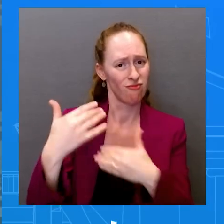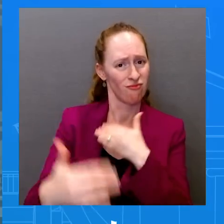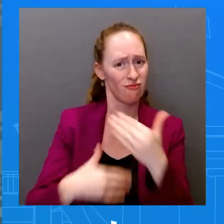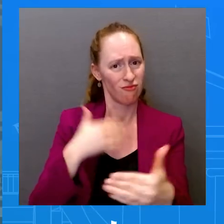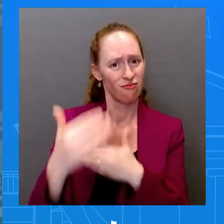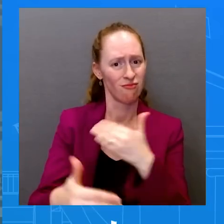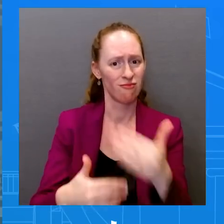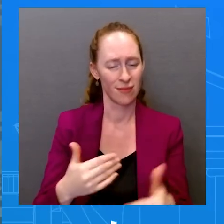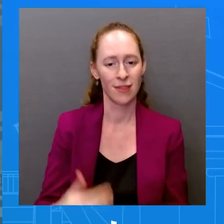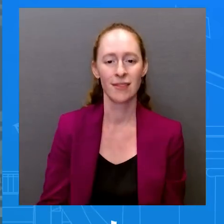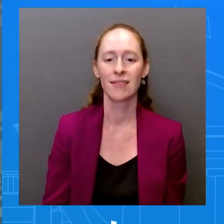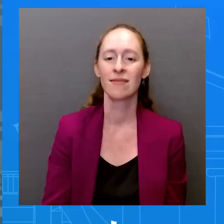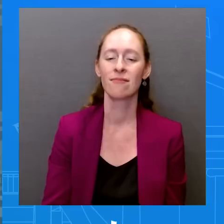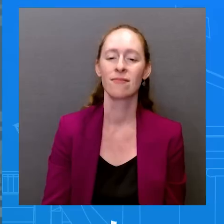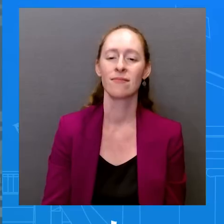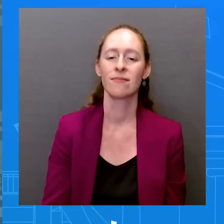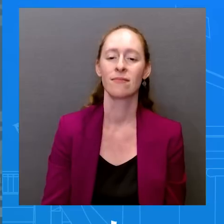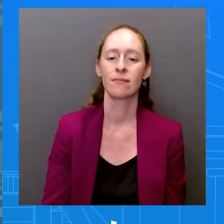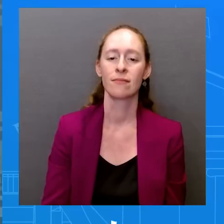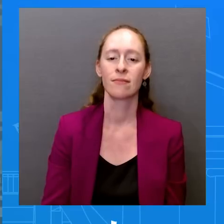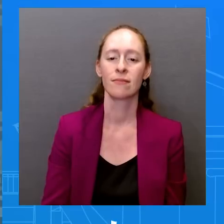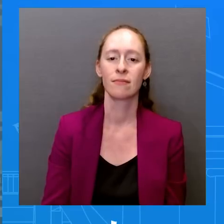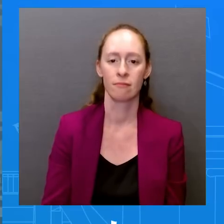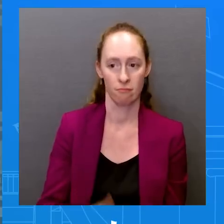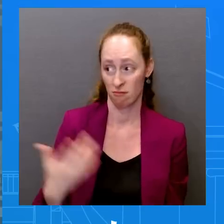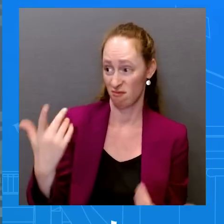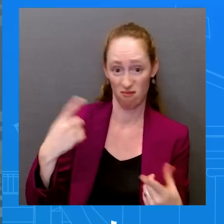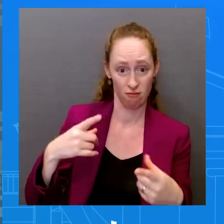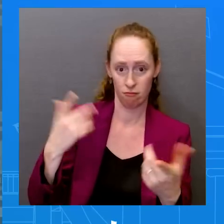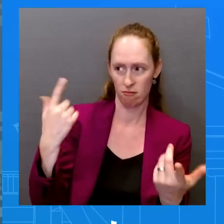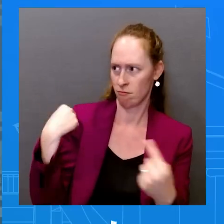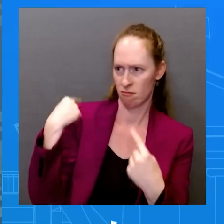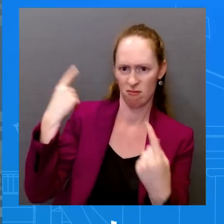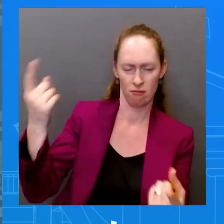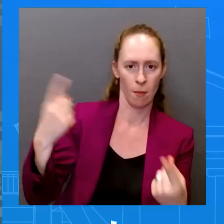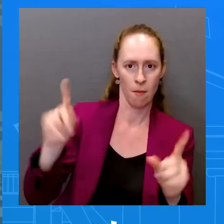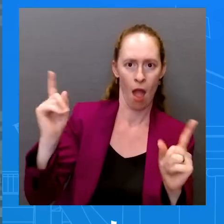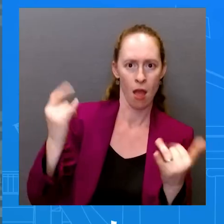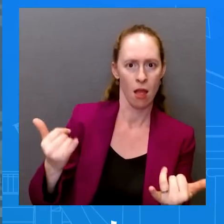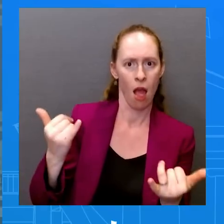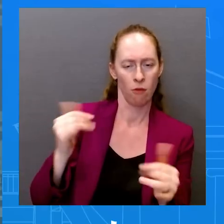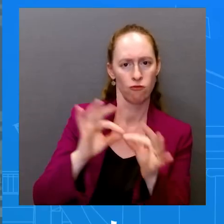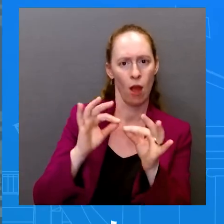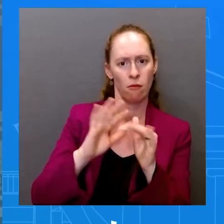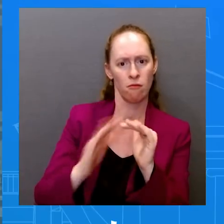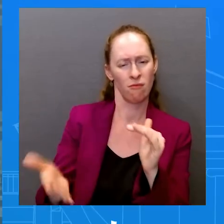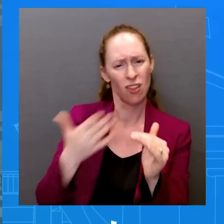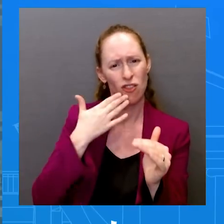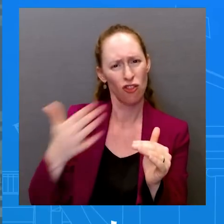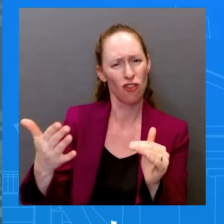That is why it's so important that we -- we pass the Inflation Reduction Act. That is going to change people's lives.